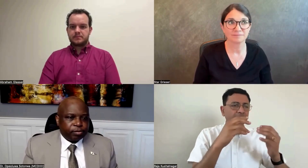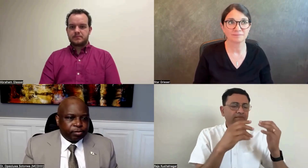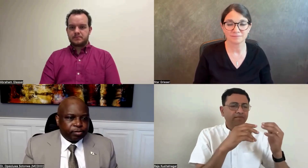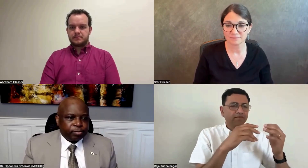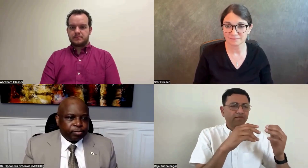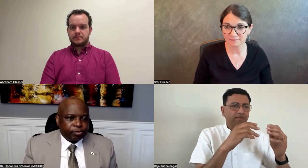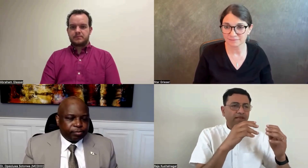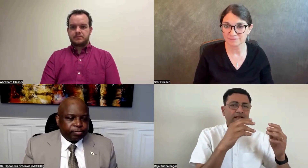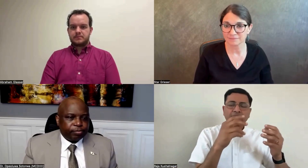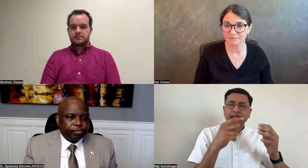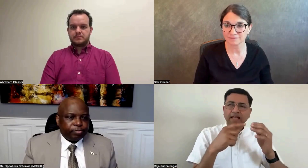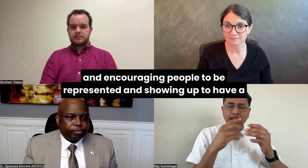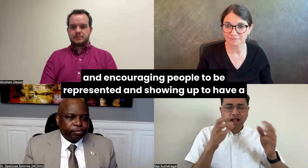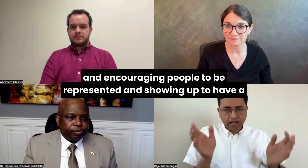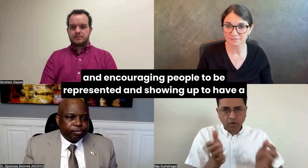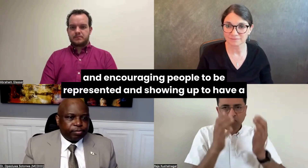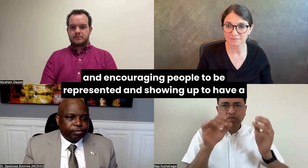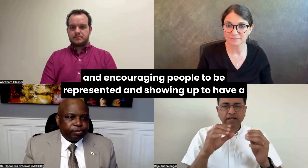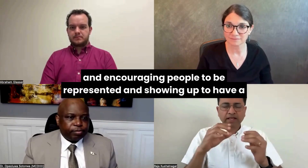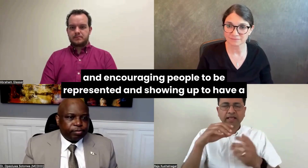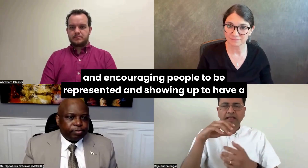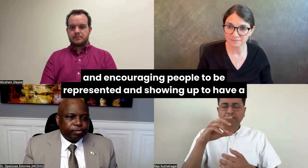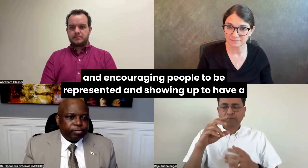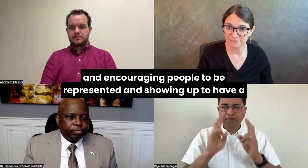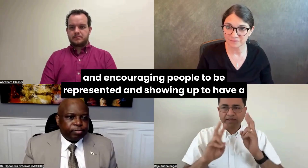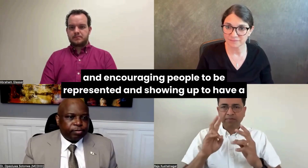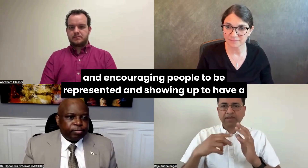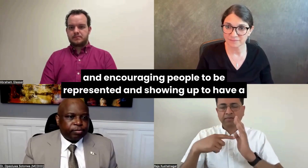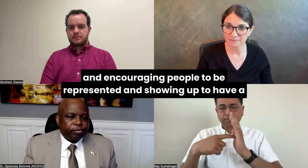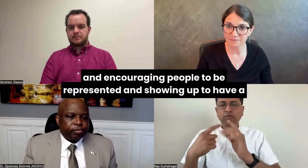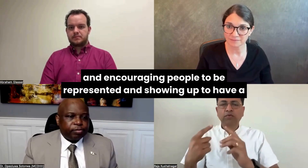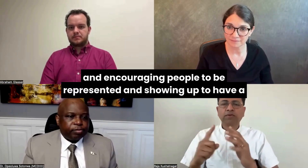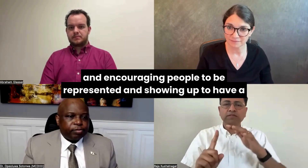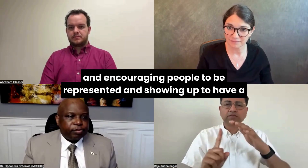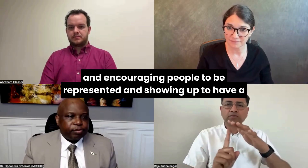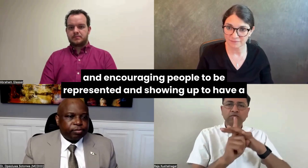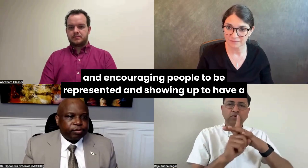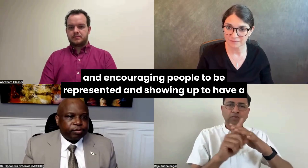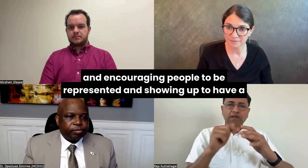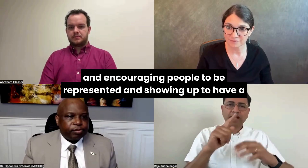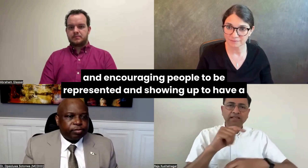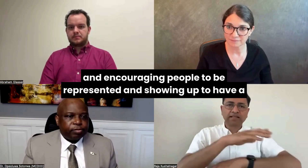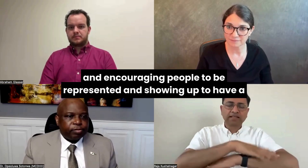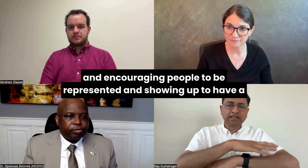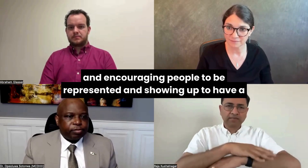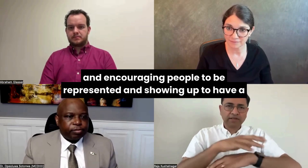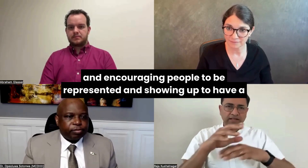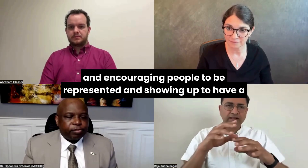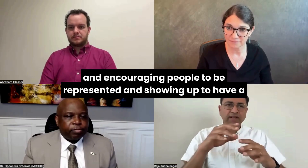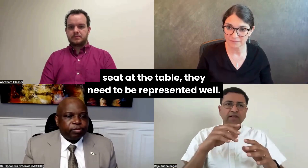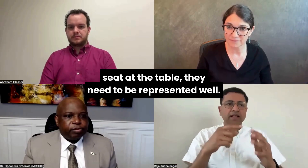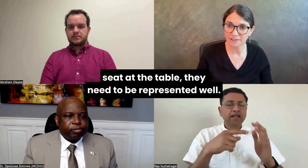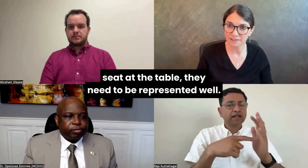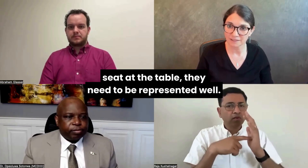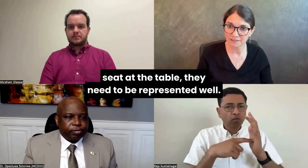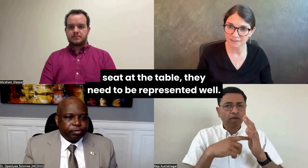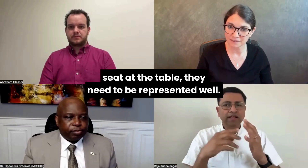and encouraging people to be represented and showing up to have a seat at the table, they need to be represented well.